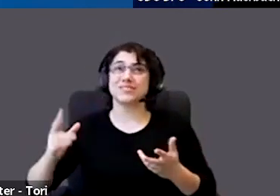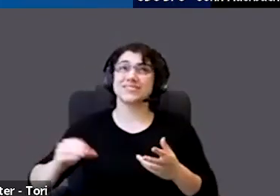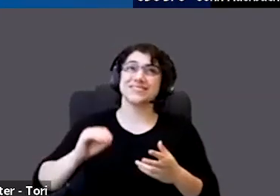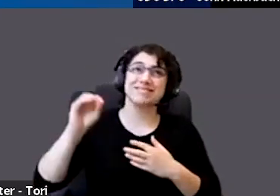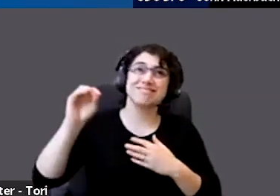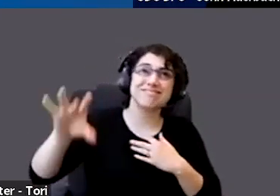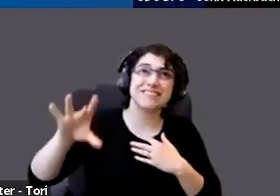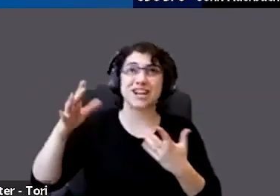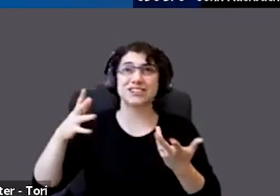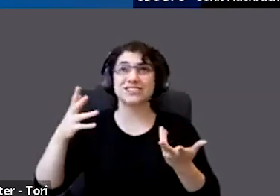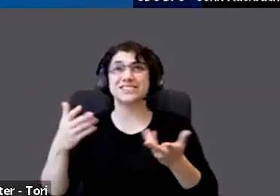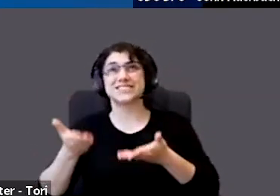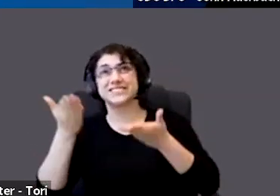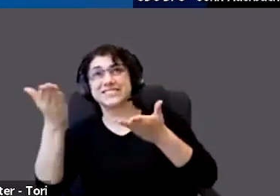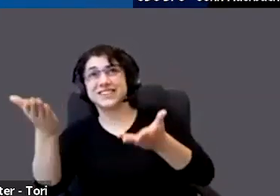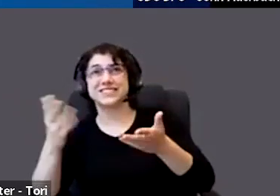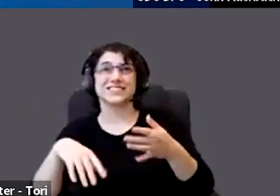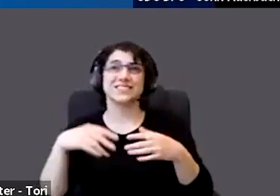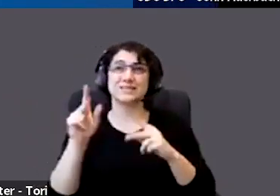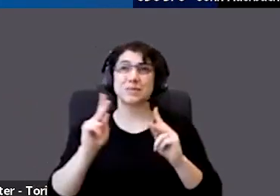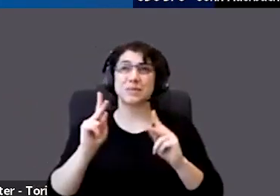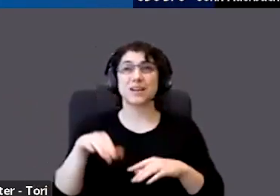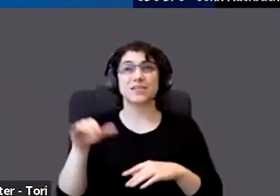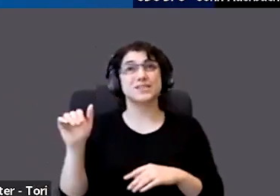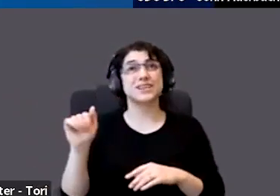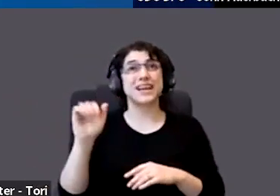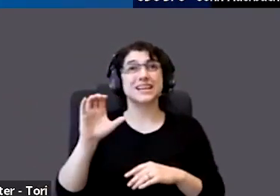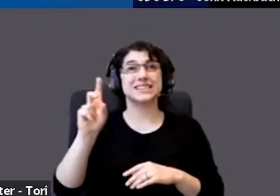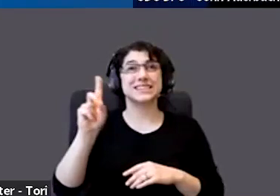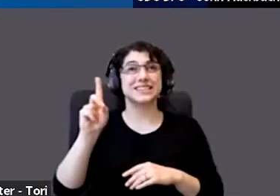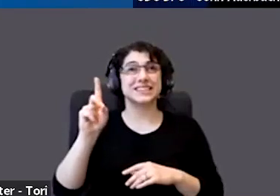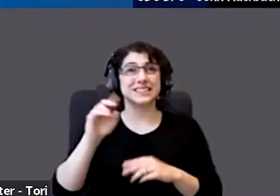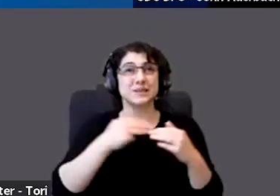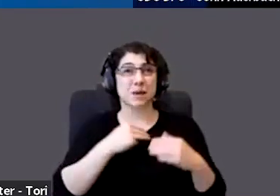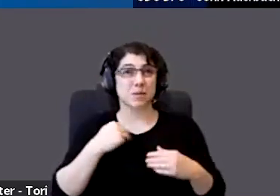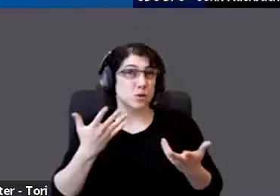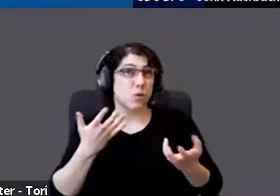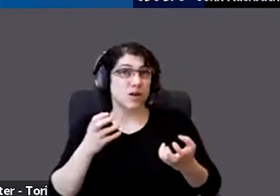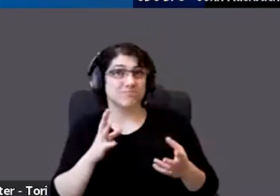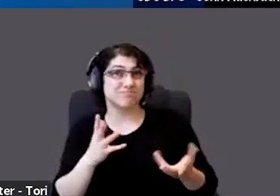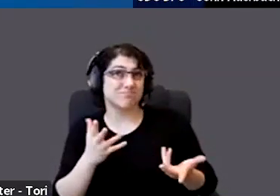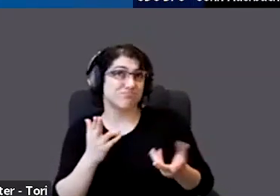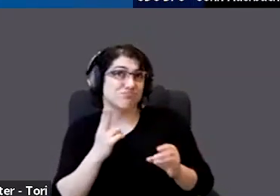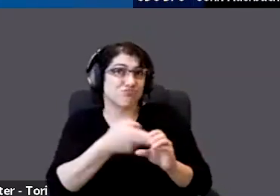and then we're also looking for ACD members that are willing to be joining the group as well. Yes, thanks so much.